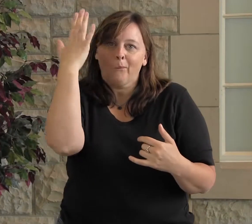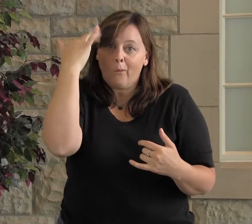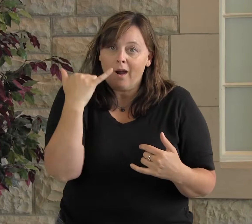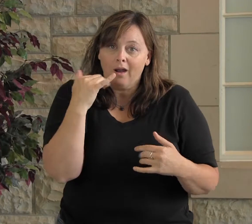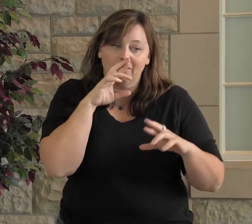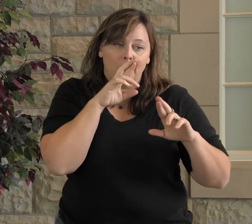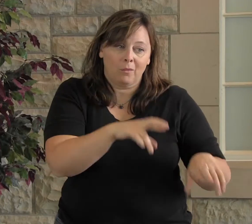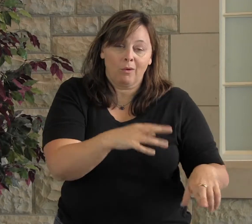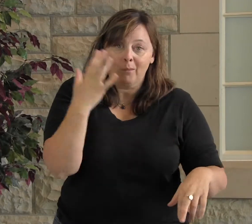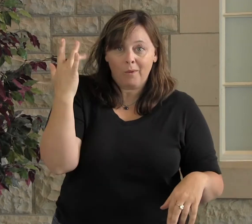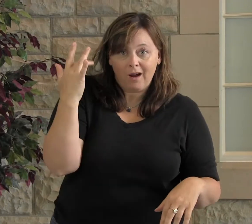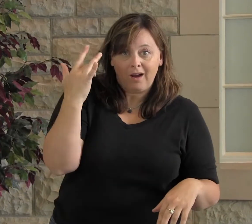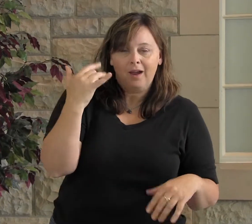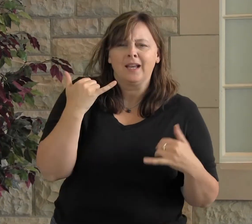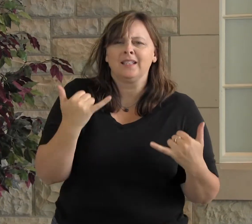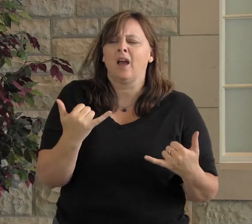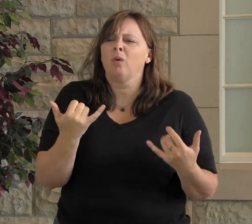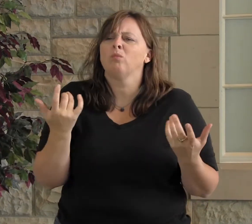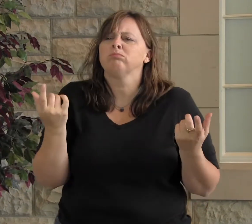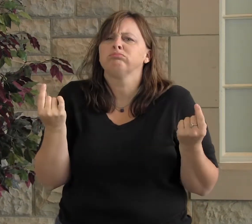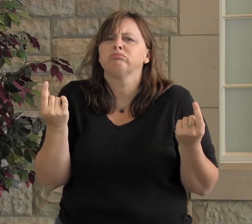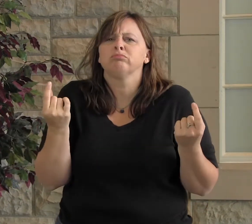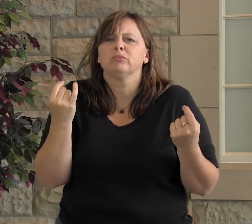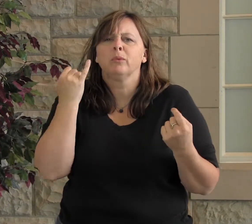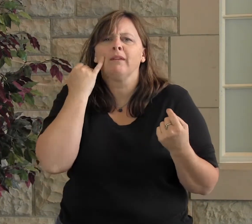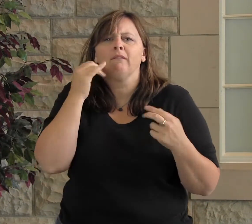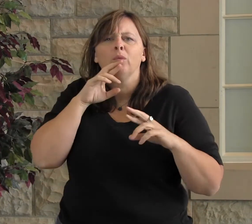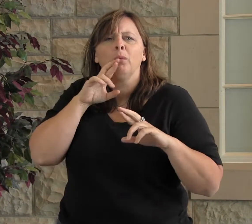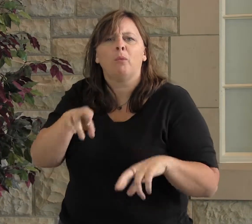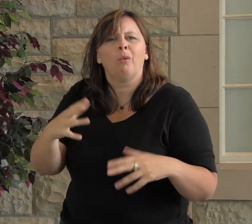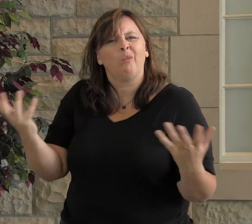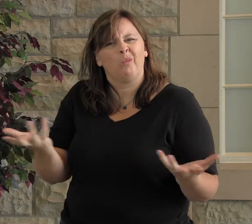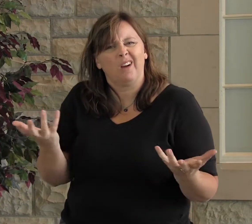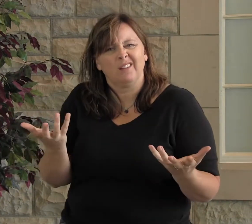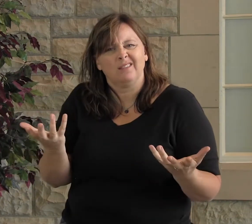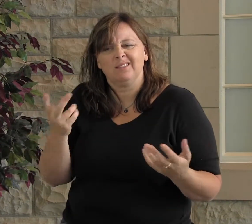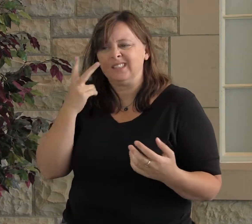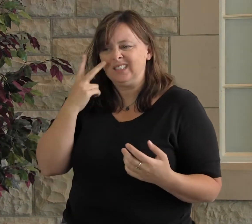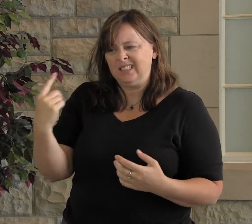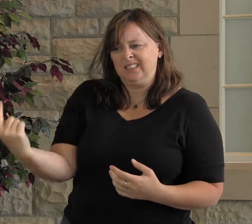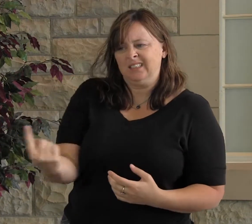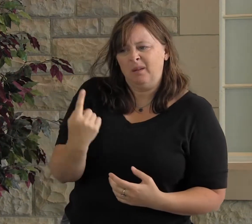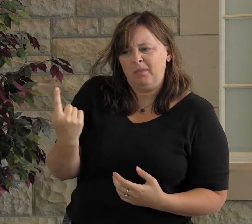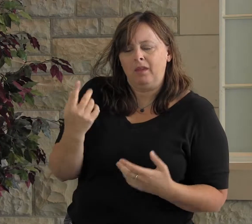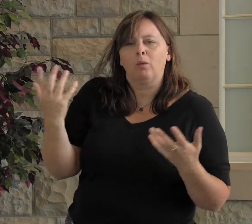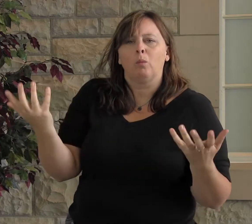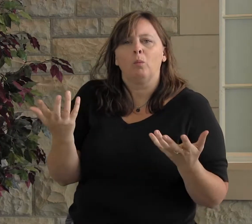So we have talked about why you need to report ,but maybe you are wondering, what do you need to report.